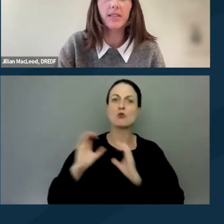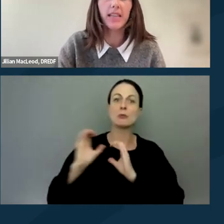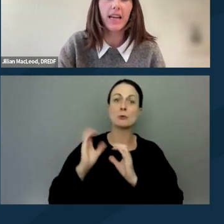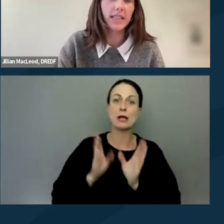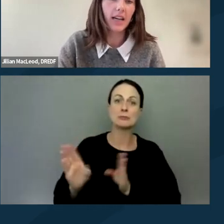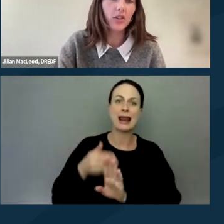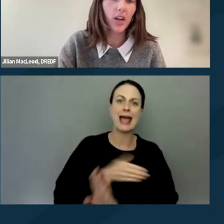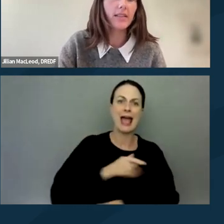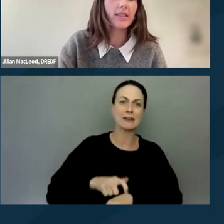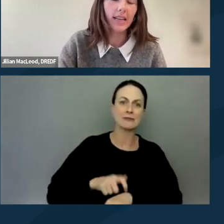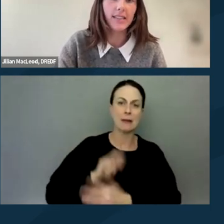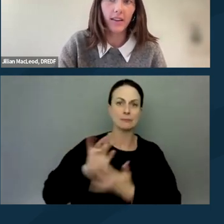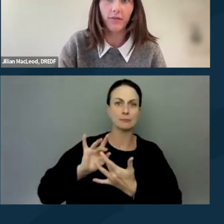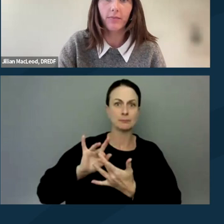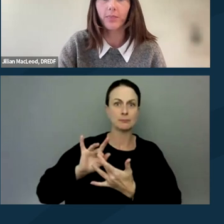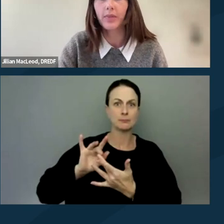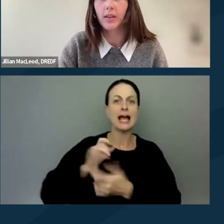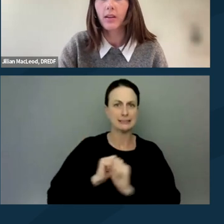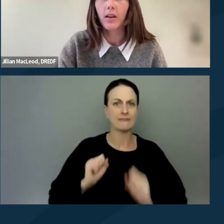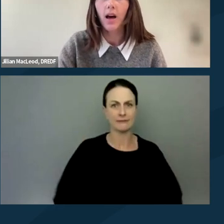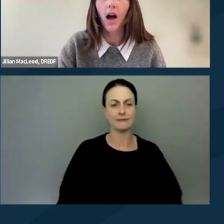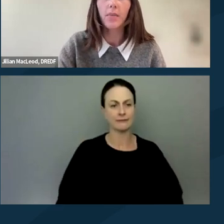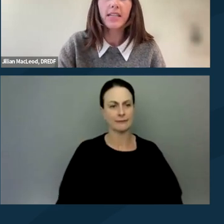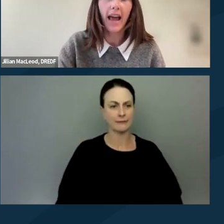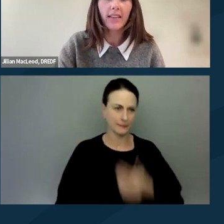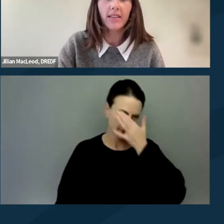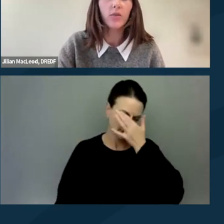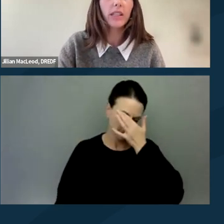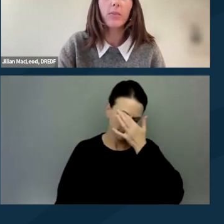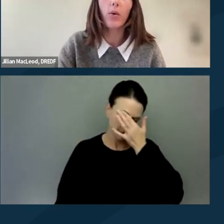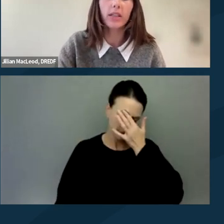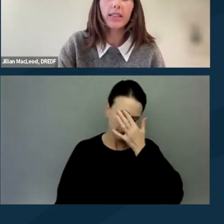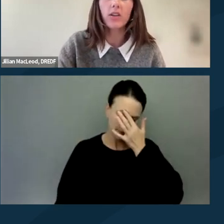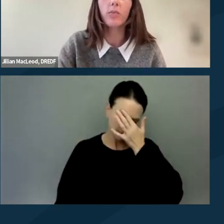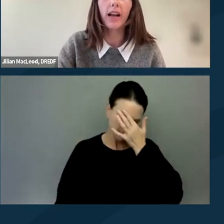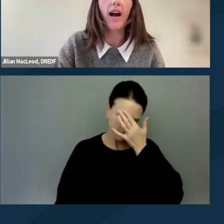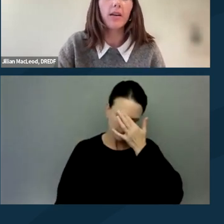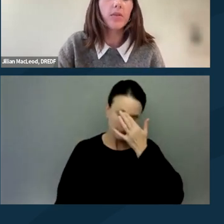to stay in touch and stay safe. Next, it's really important that you bring items